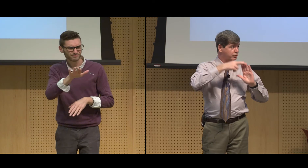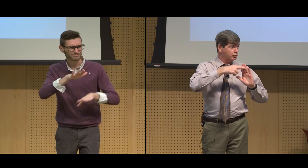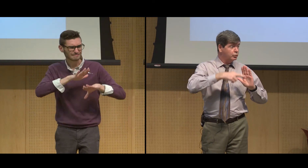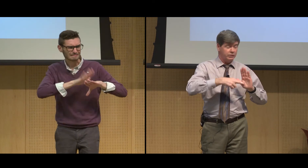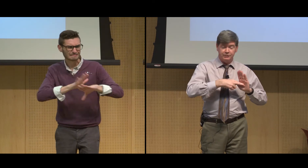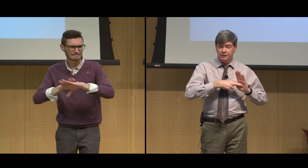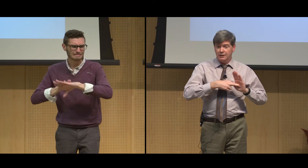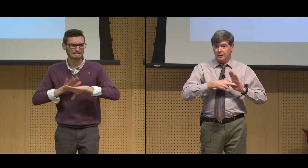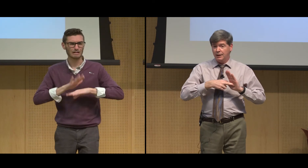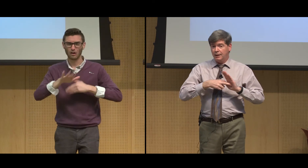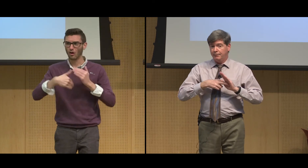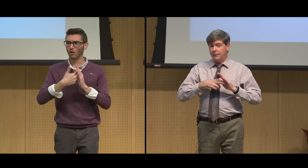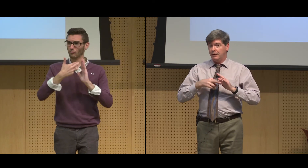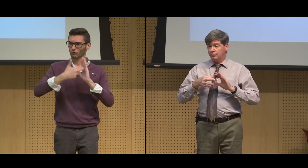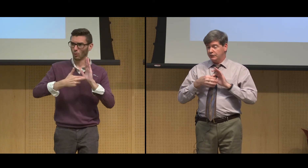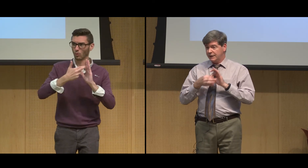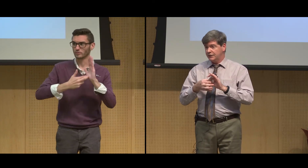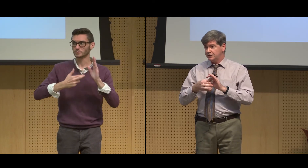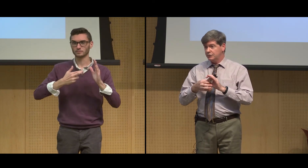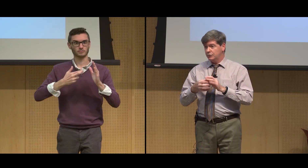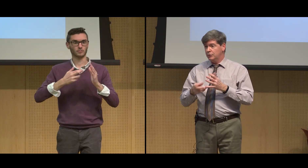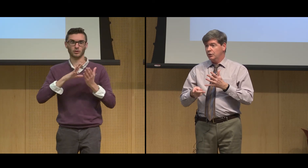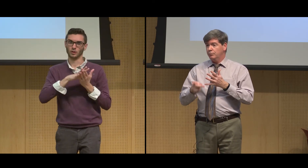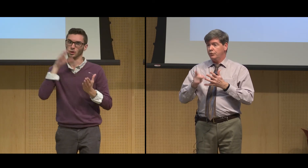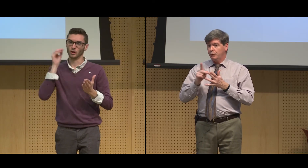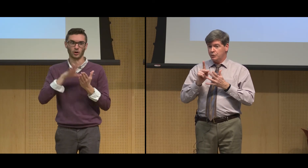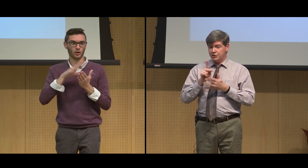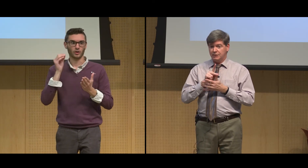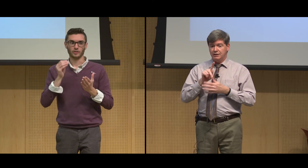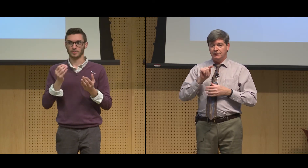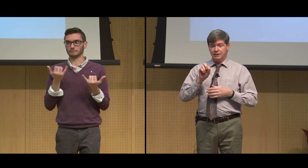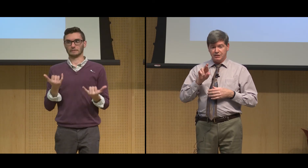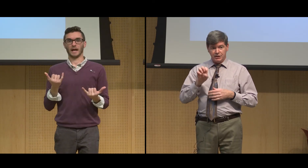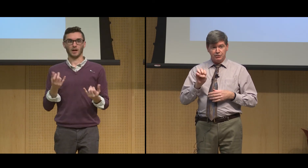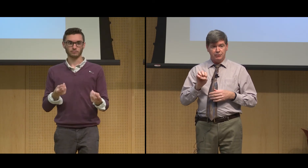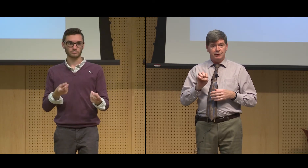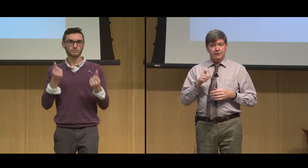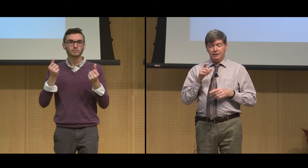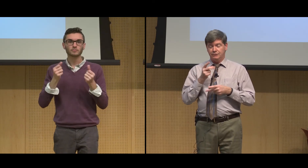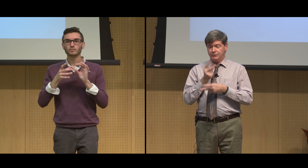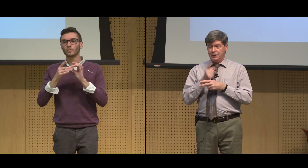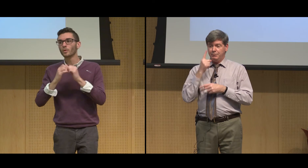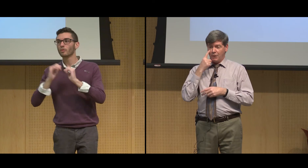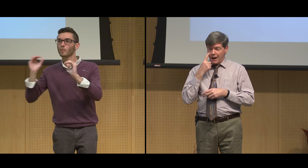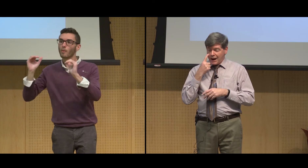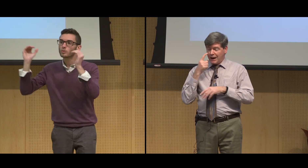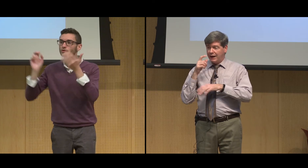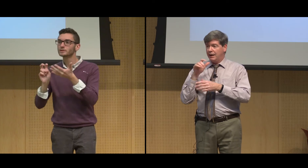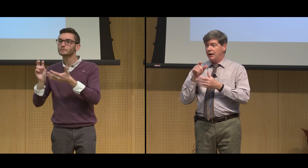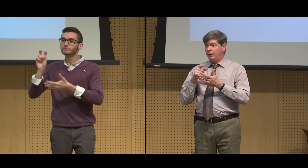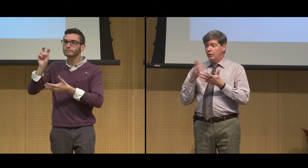is it's really important to know the rules related to promotion and tenure and sort of keep